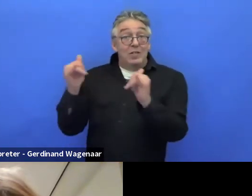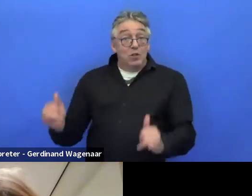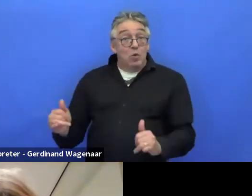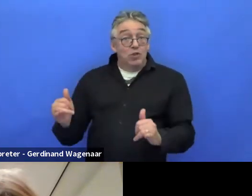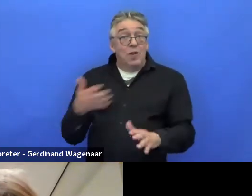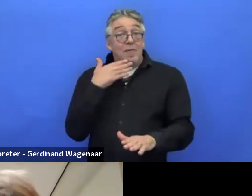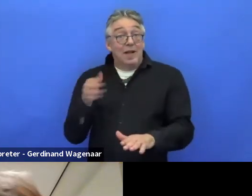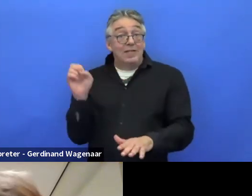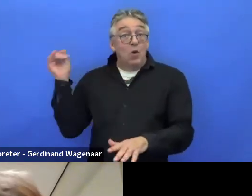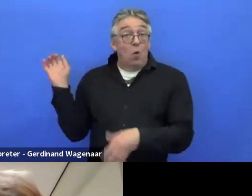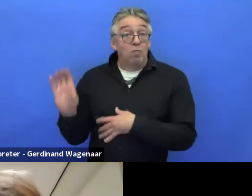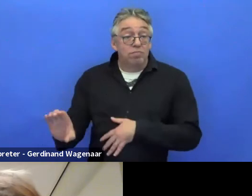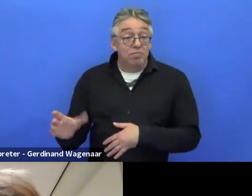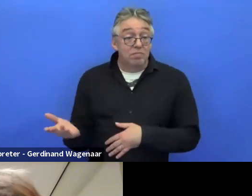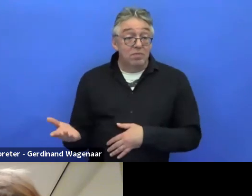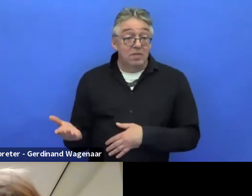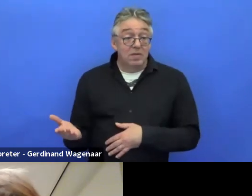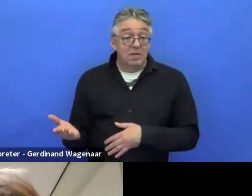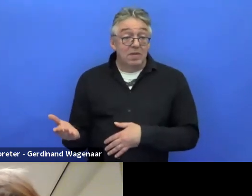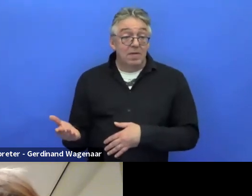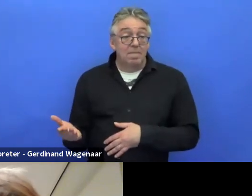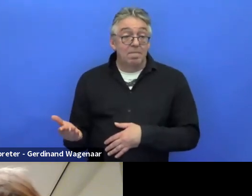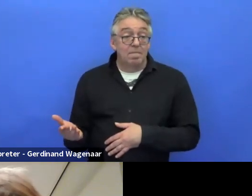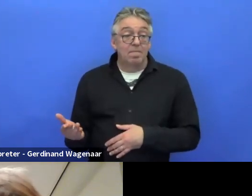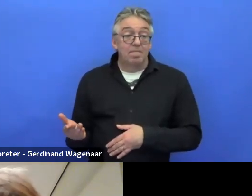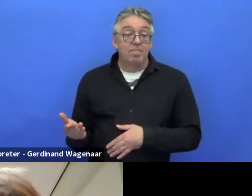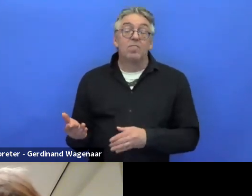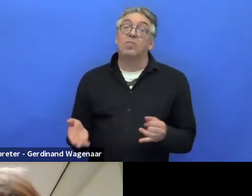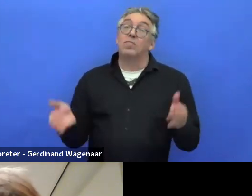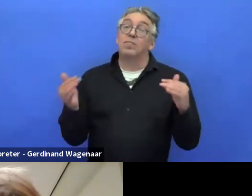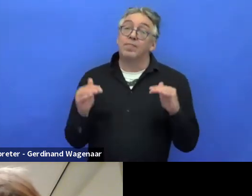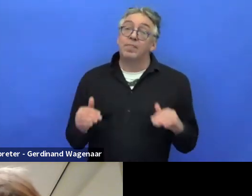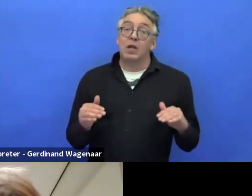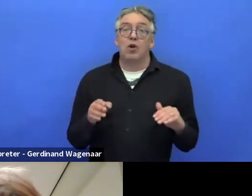on the legal service note because of ENIL court case on Bulgaria